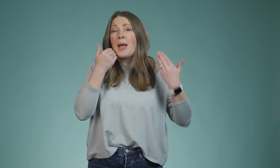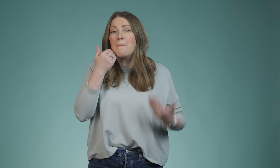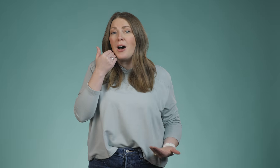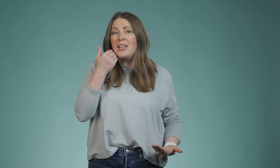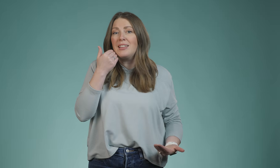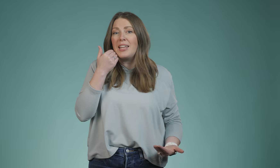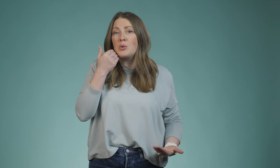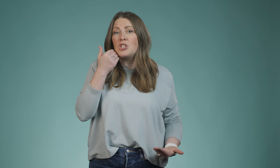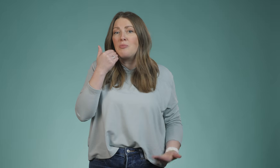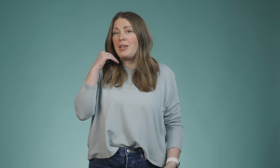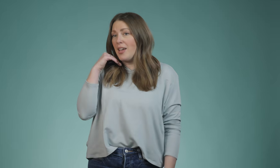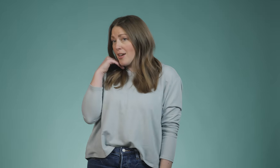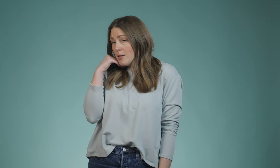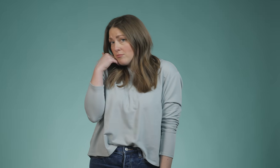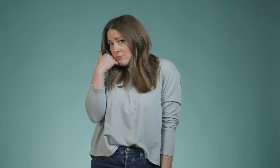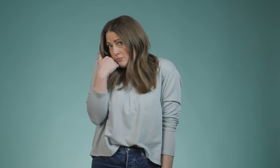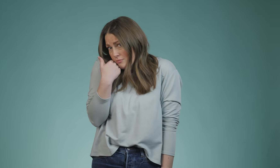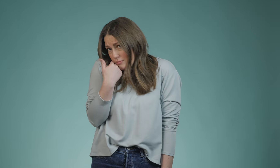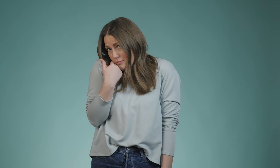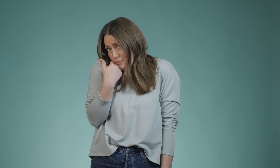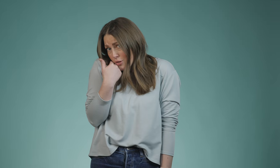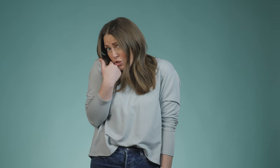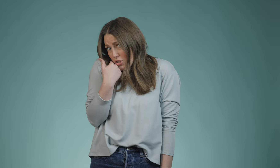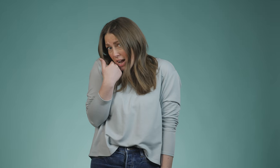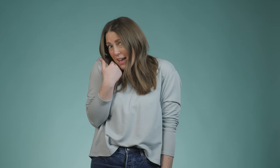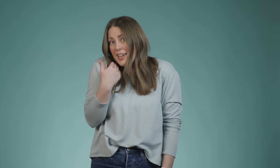and body language of being shy,